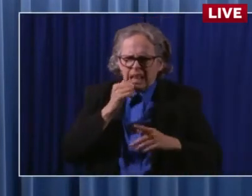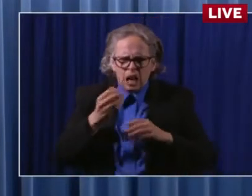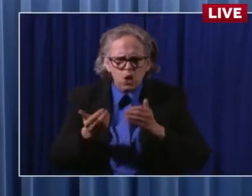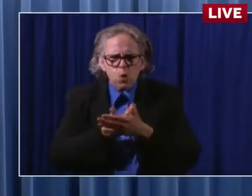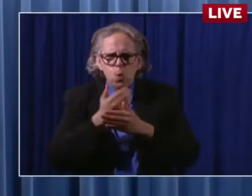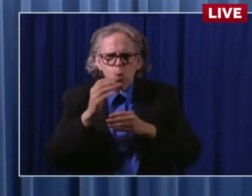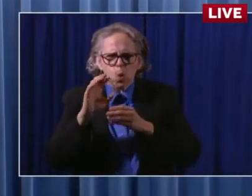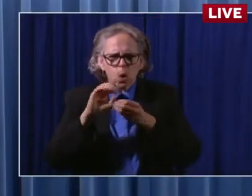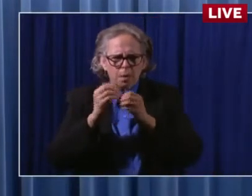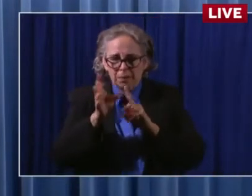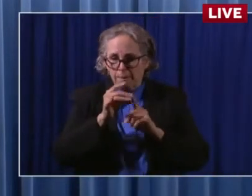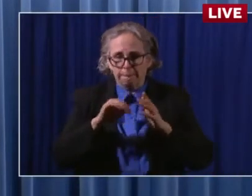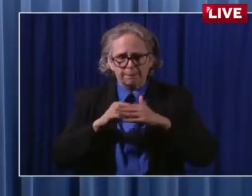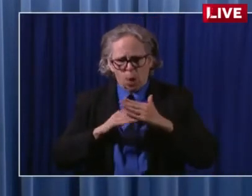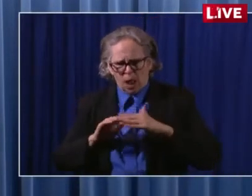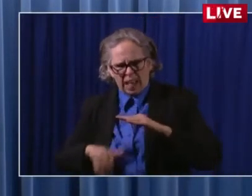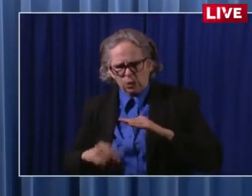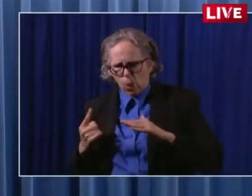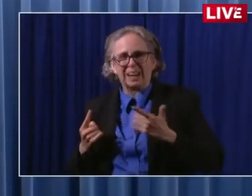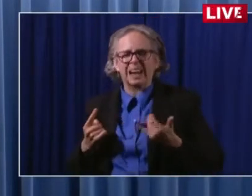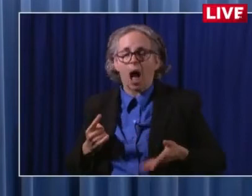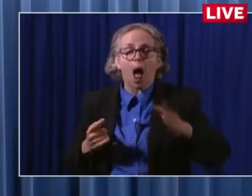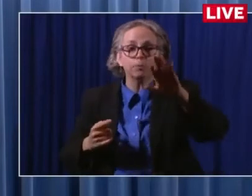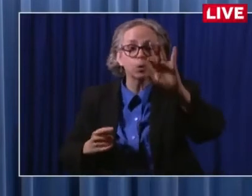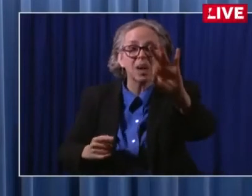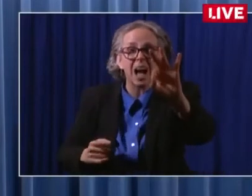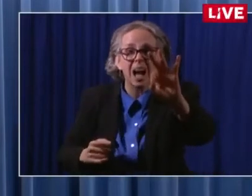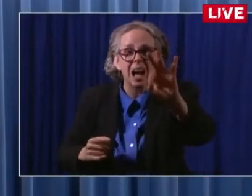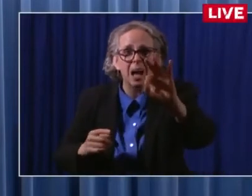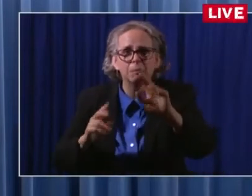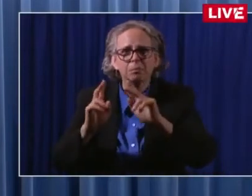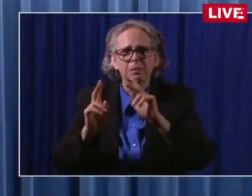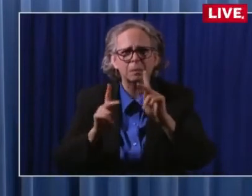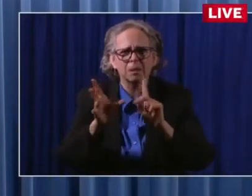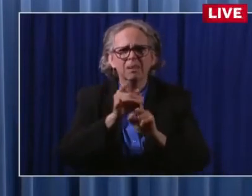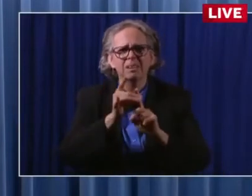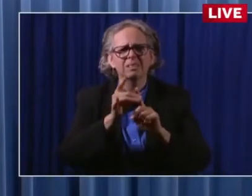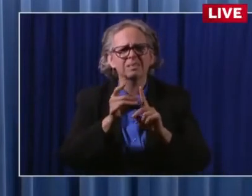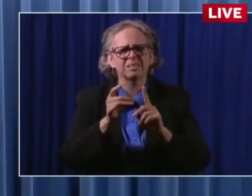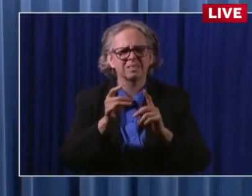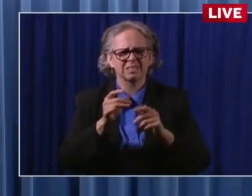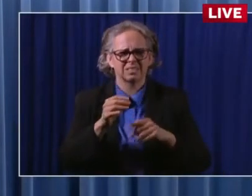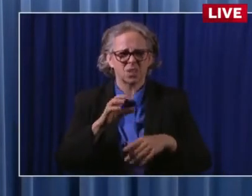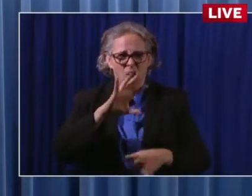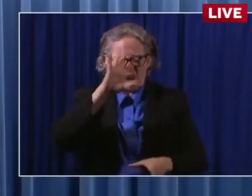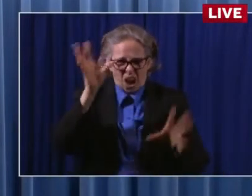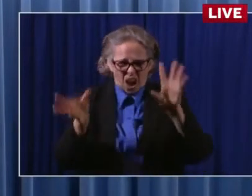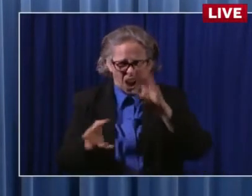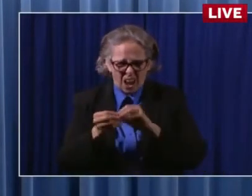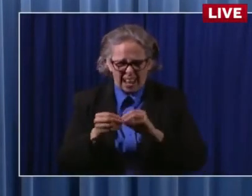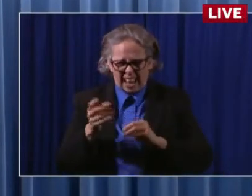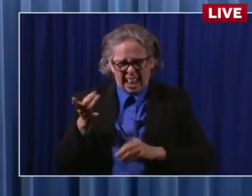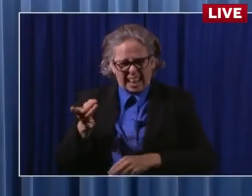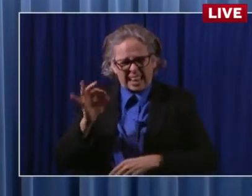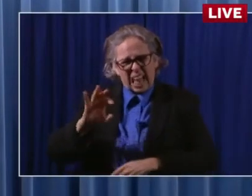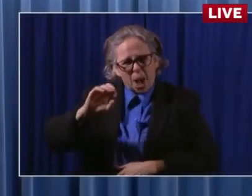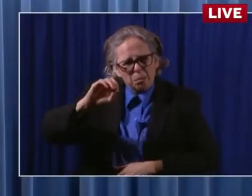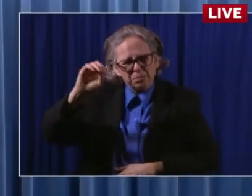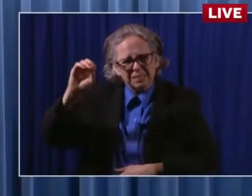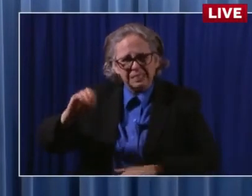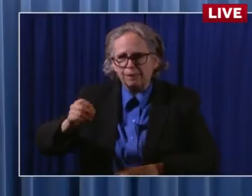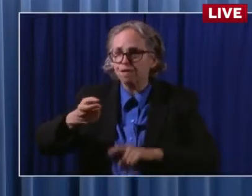FROM JUNE 16 UNTIL JULY 11, THE AVERAGE DAILY NEW CASES SIGNIFICANTLY INCREASED FROM LESS THAN ONE TO NINE.